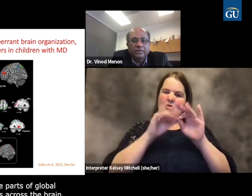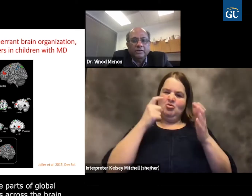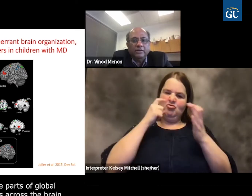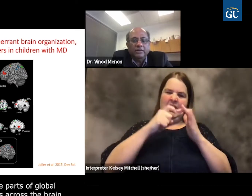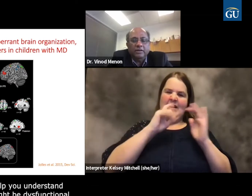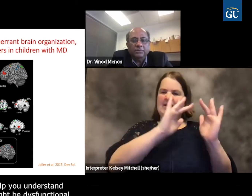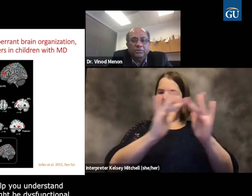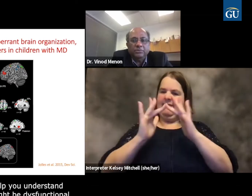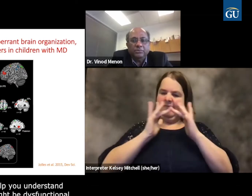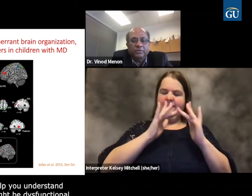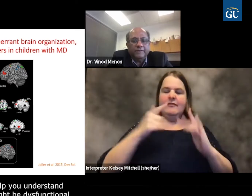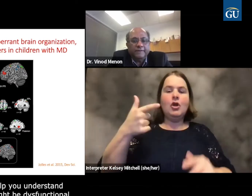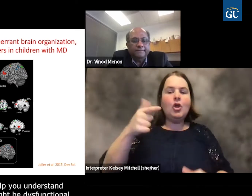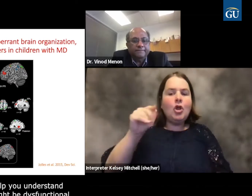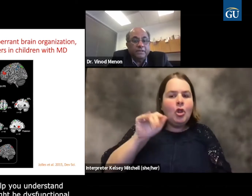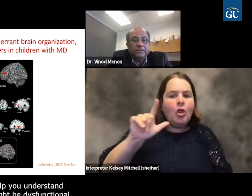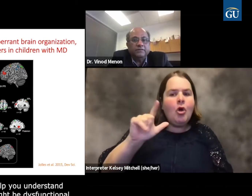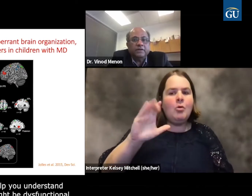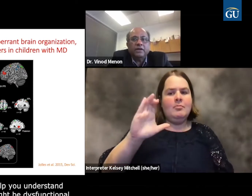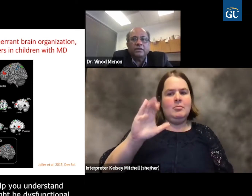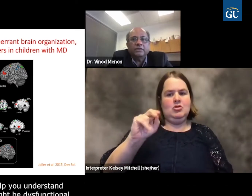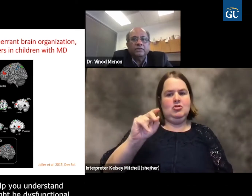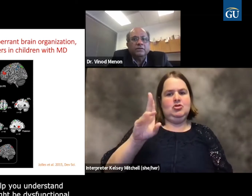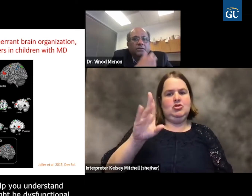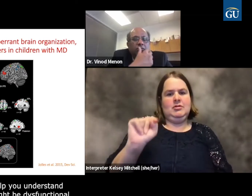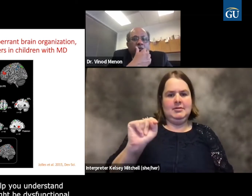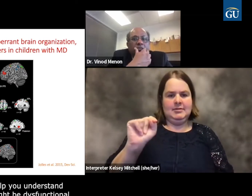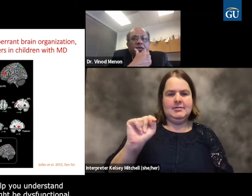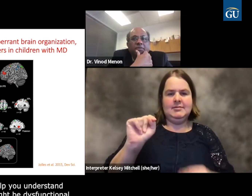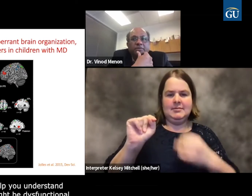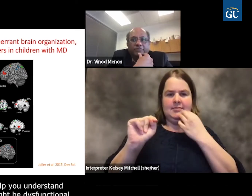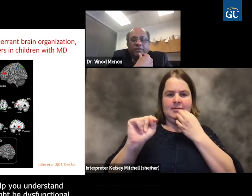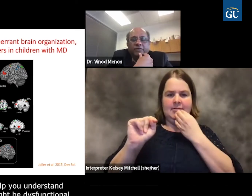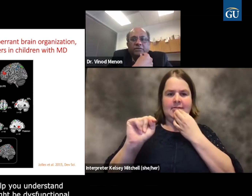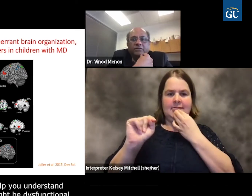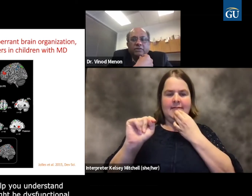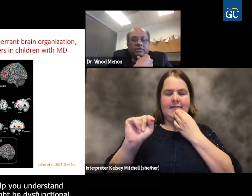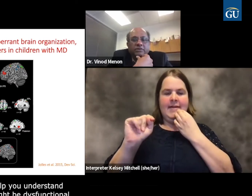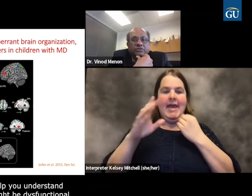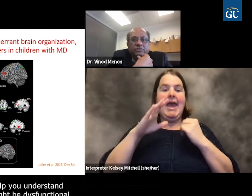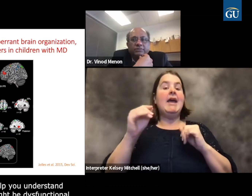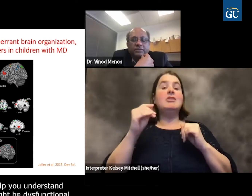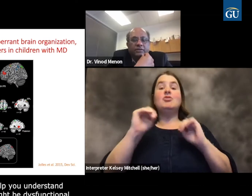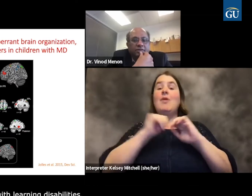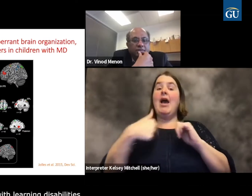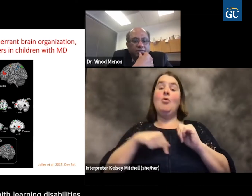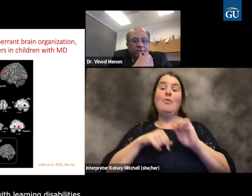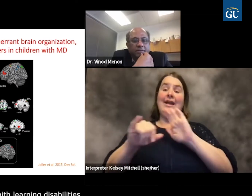brain can help you understand